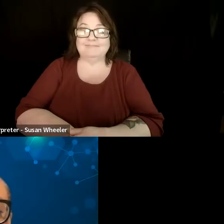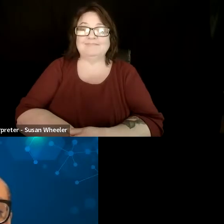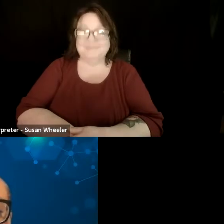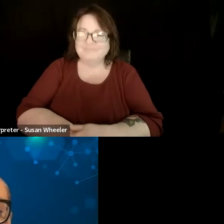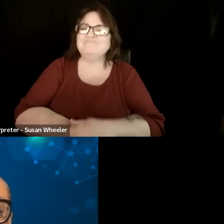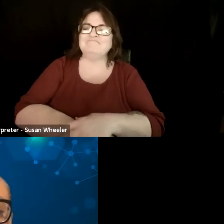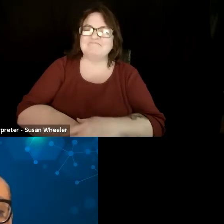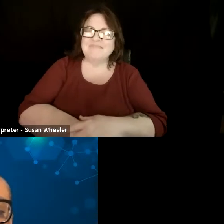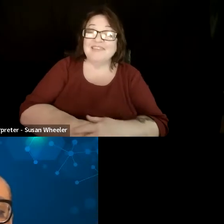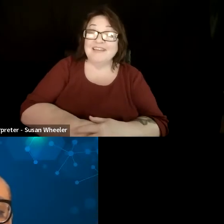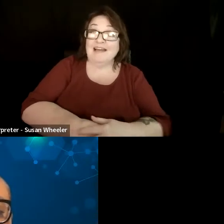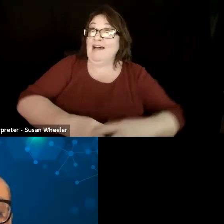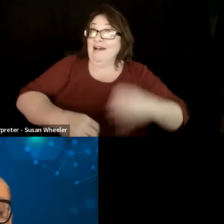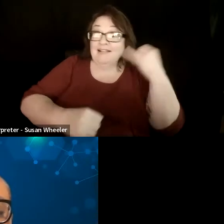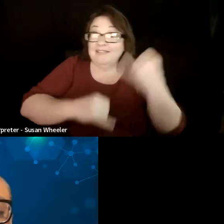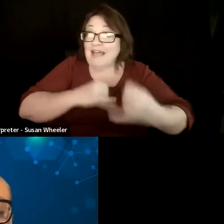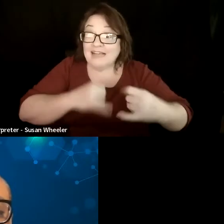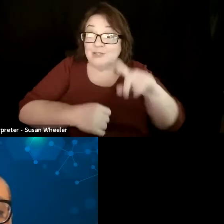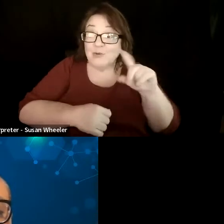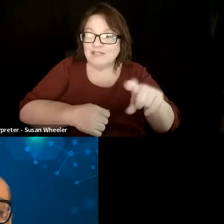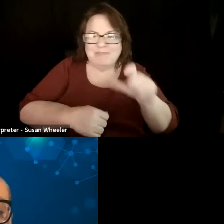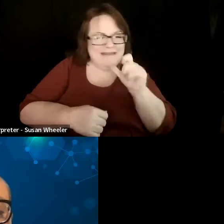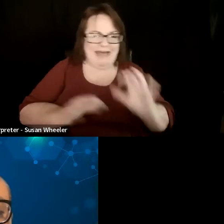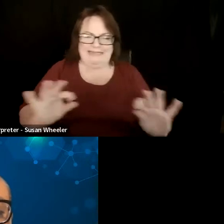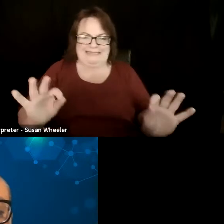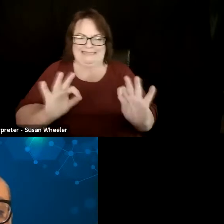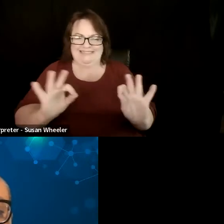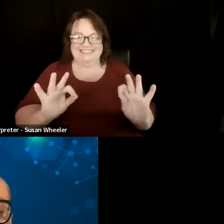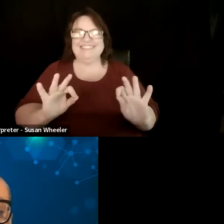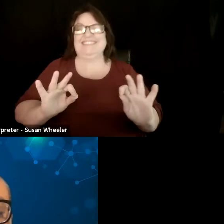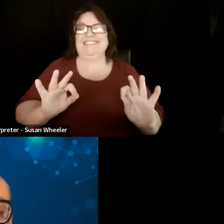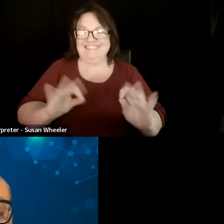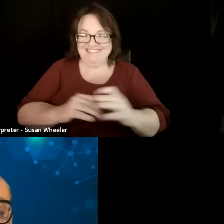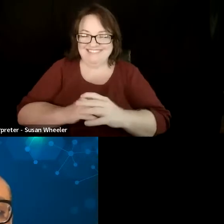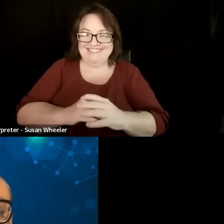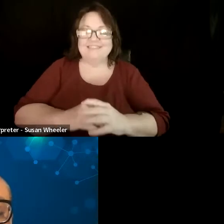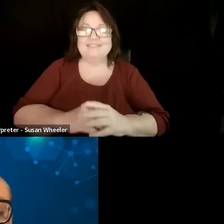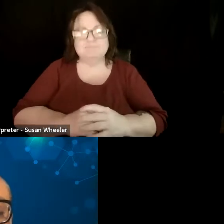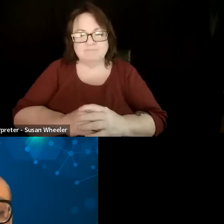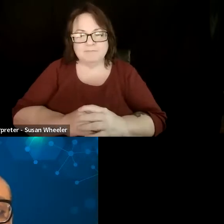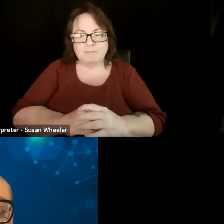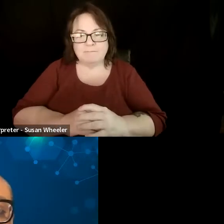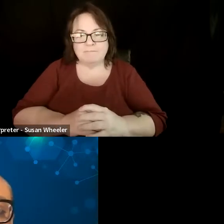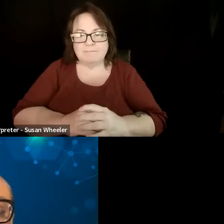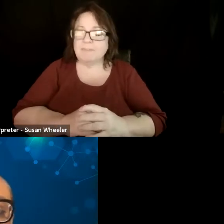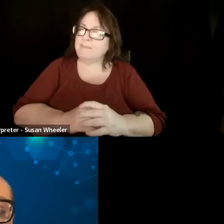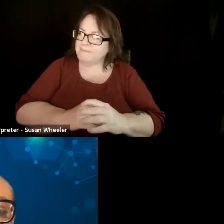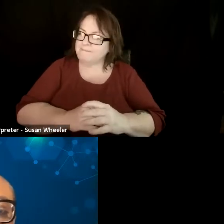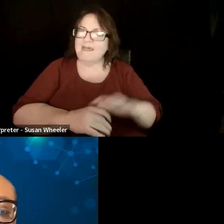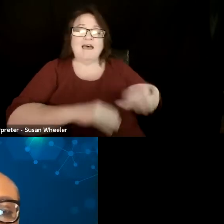Last but certainly not least, we have the question: Are there any on set considerations